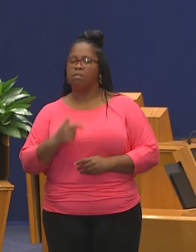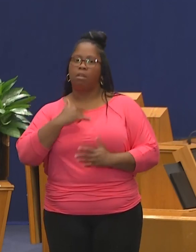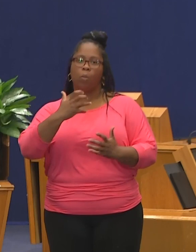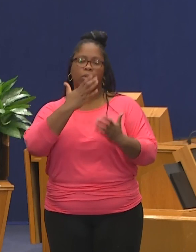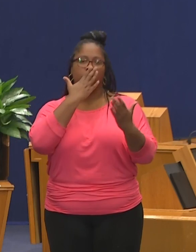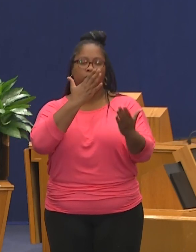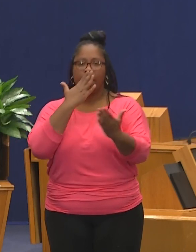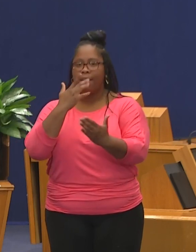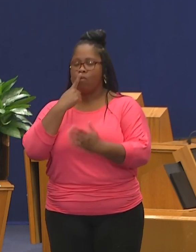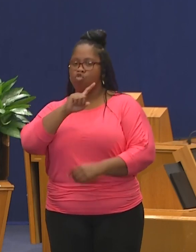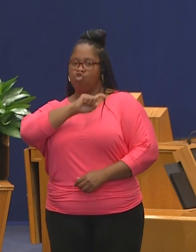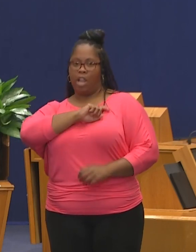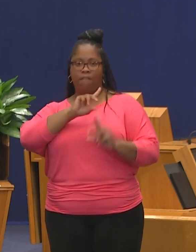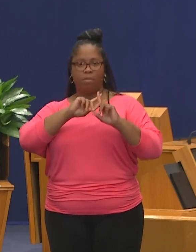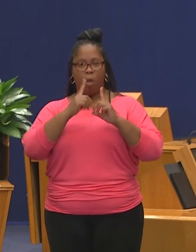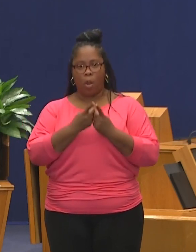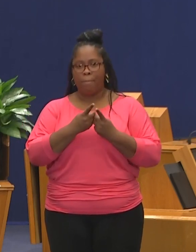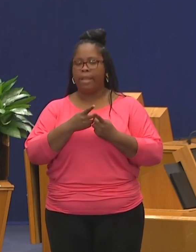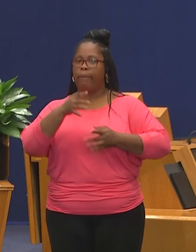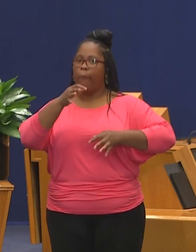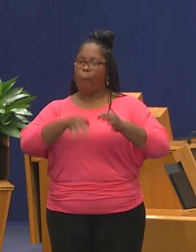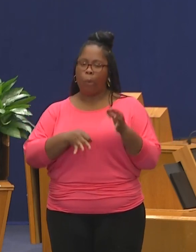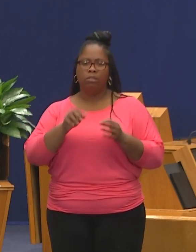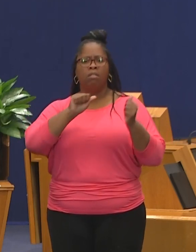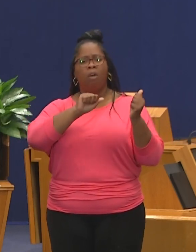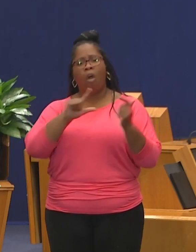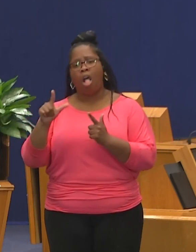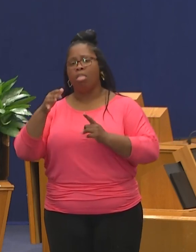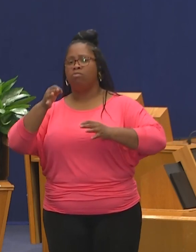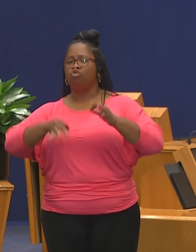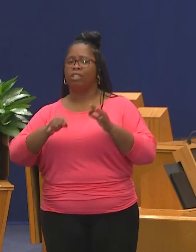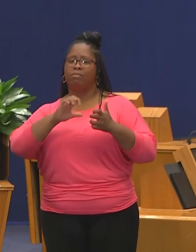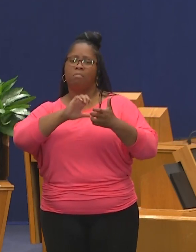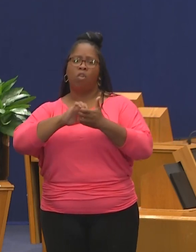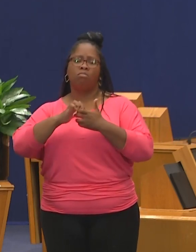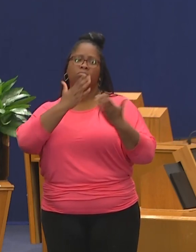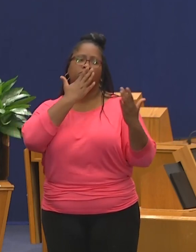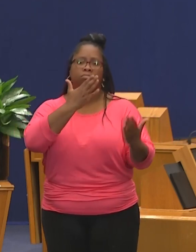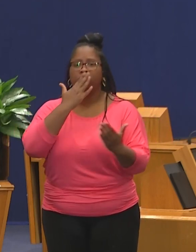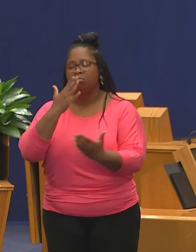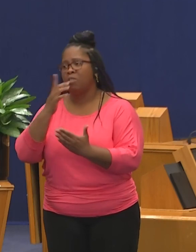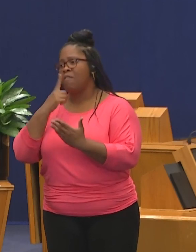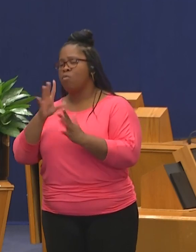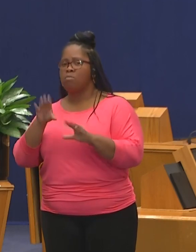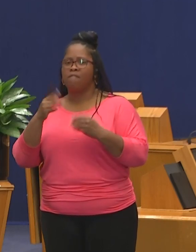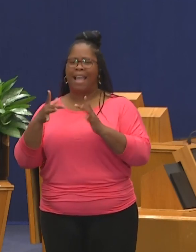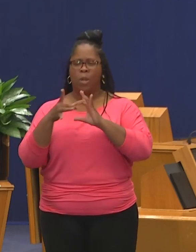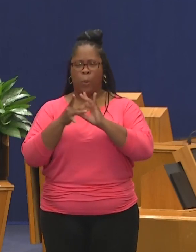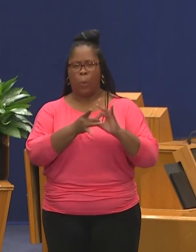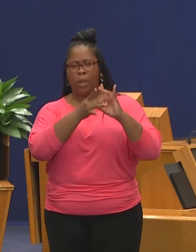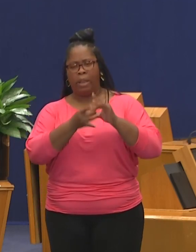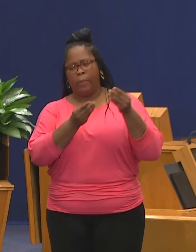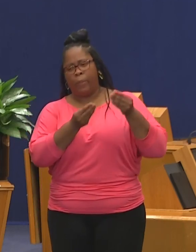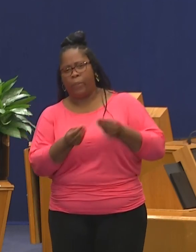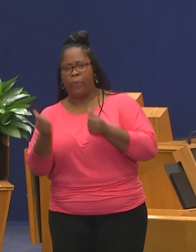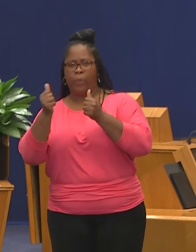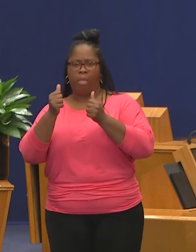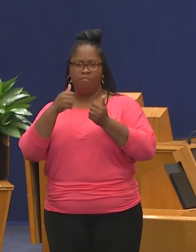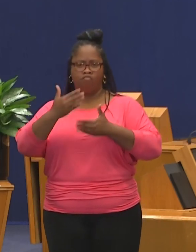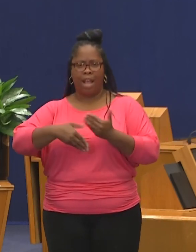WEEKS. AND, AGAIN, I JUST WANT TO EXTEND MY THANKS TO THE SHERIFF'S DEPARTMENT AND TO THE COURTS AND ALL OF OUR JUSTICE